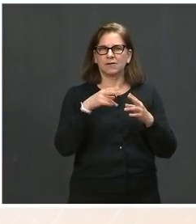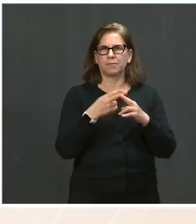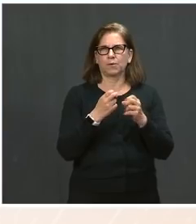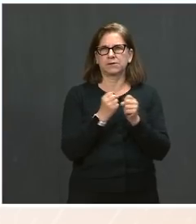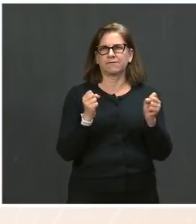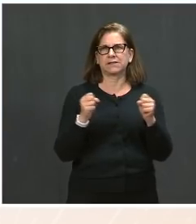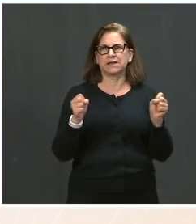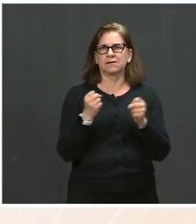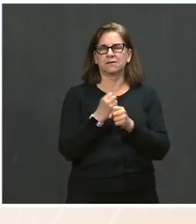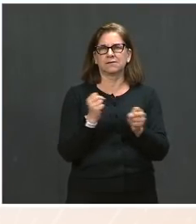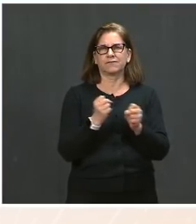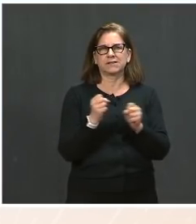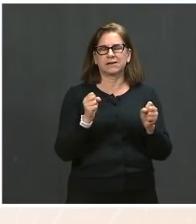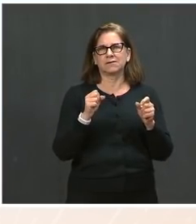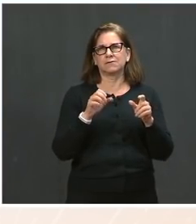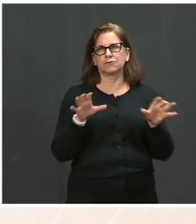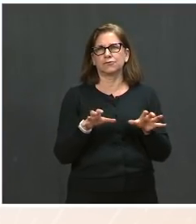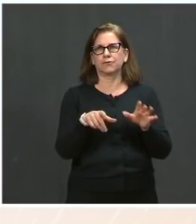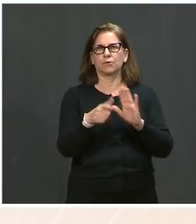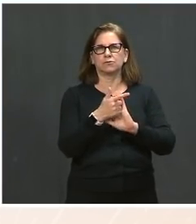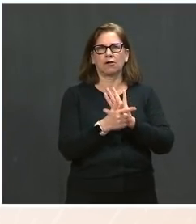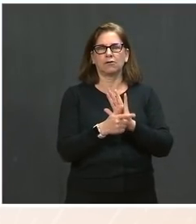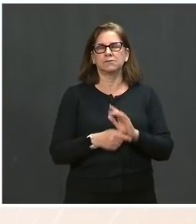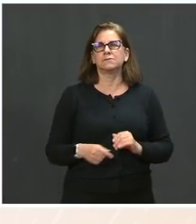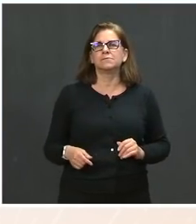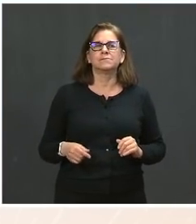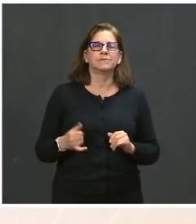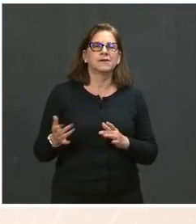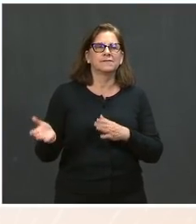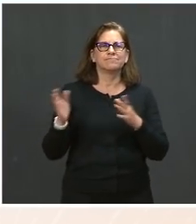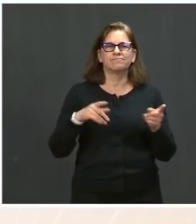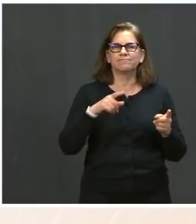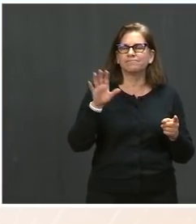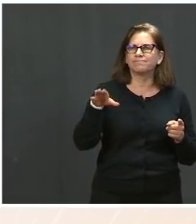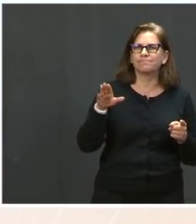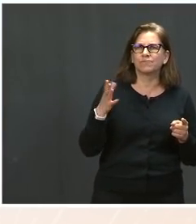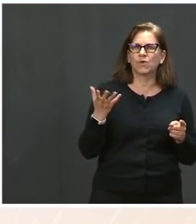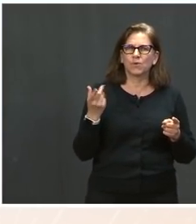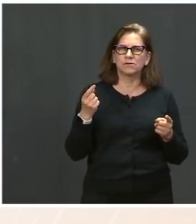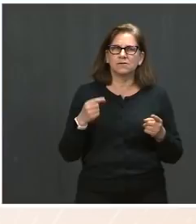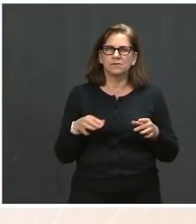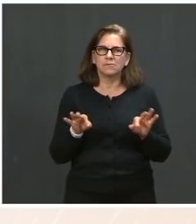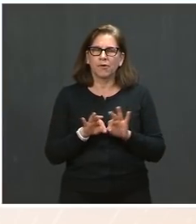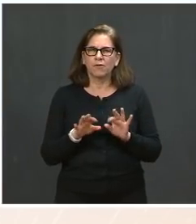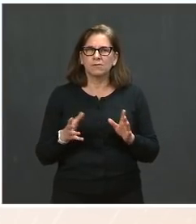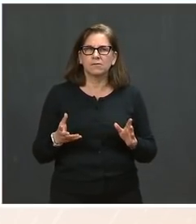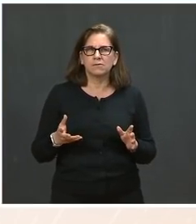you know, sequencing is important here, and then essentially acknowledging that maybe -- you know, the President can walk and chew gum, maybe Congress can't.